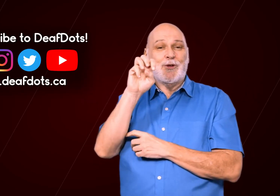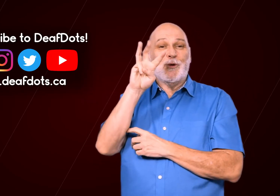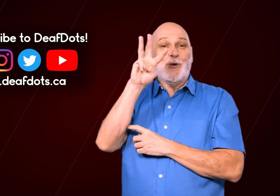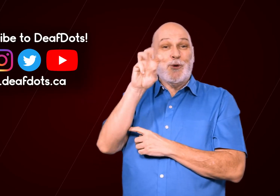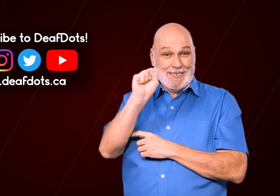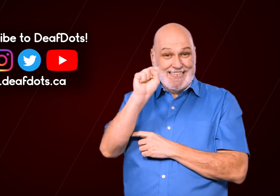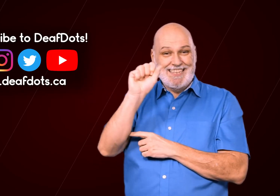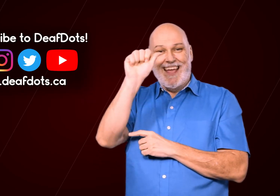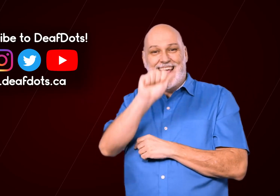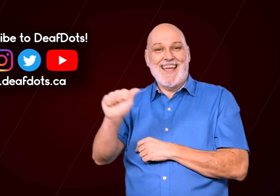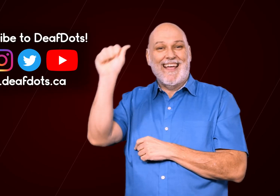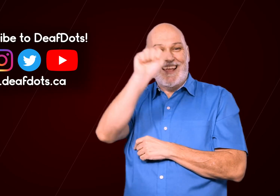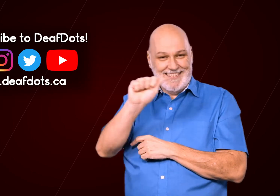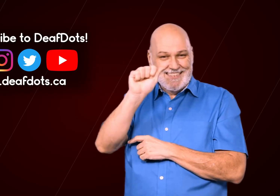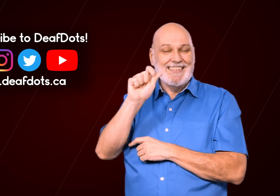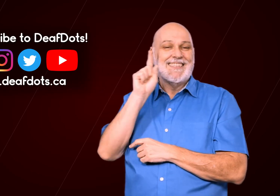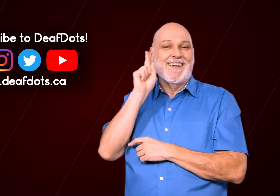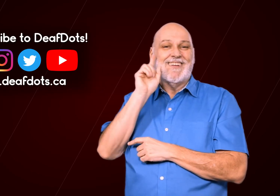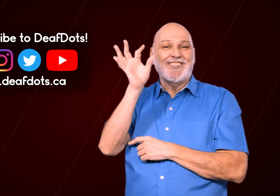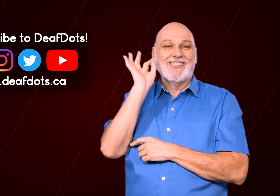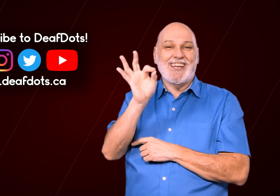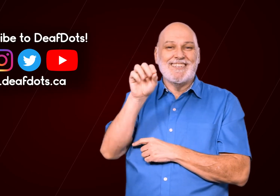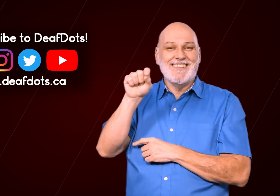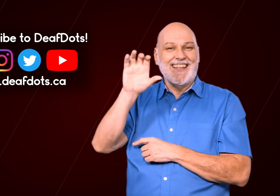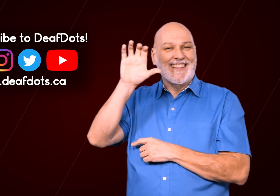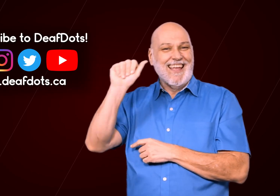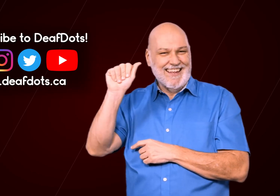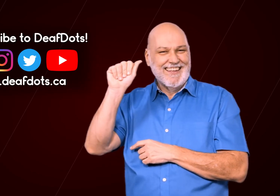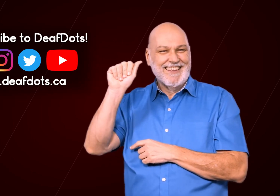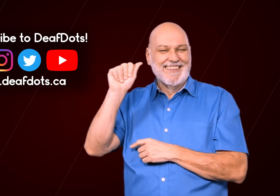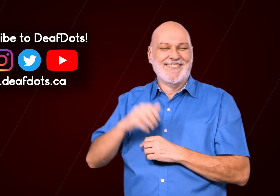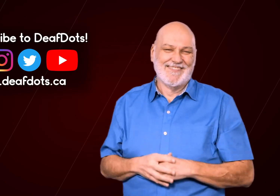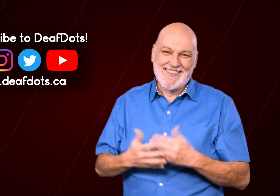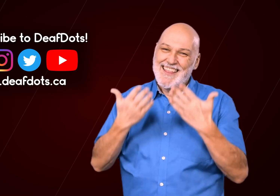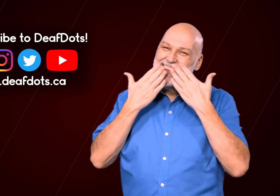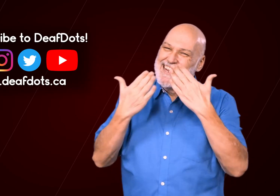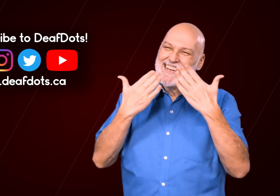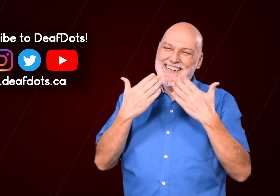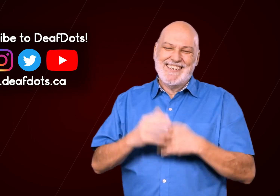or email to news@deafdots.ca